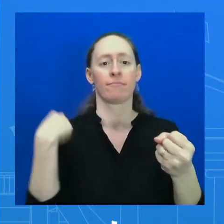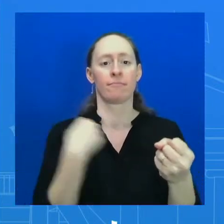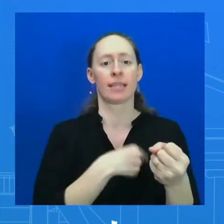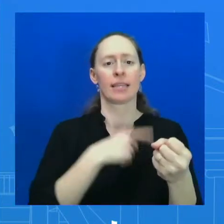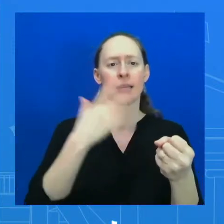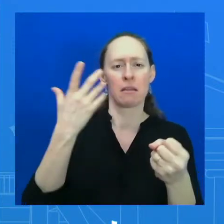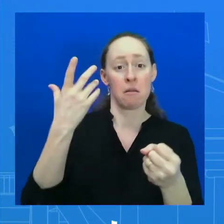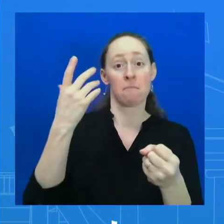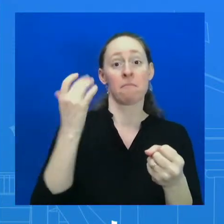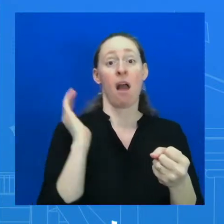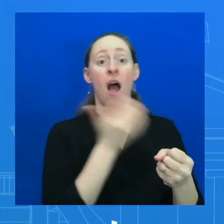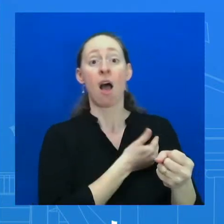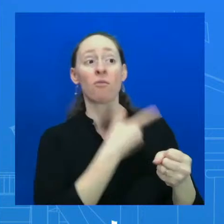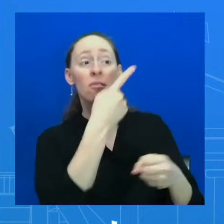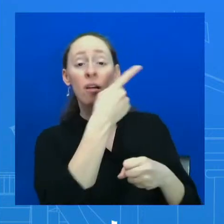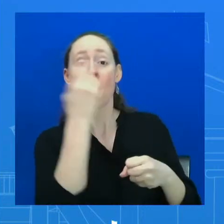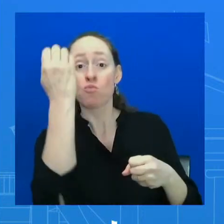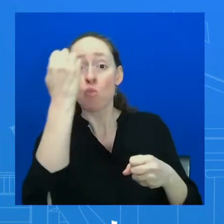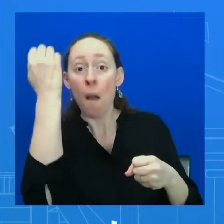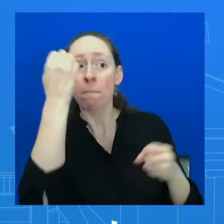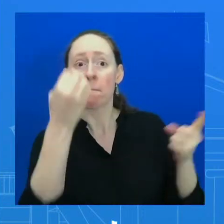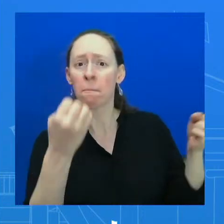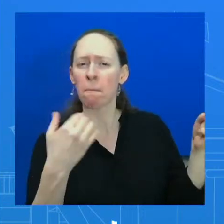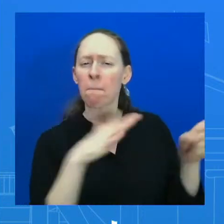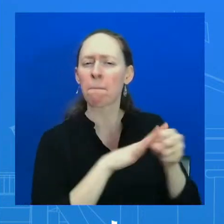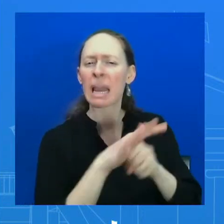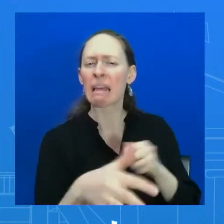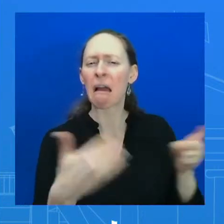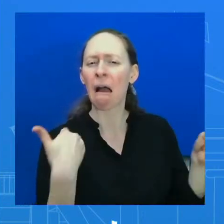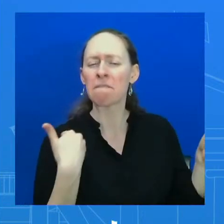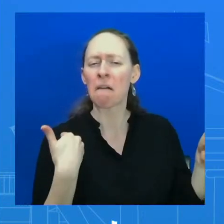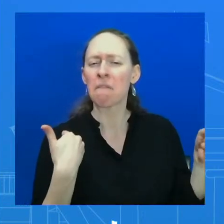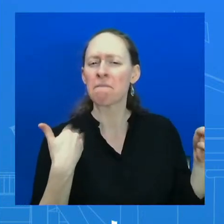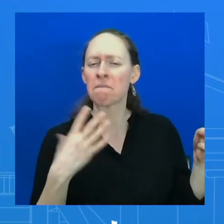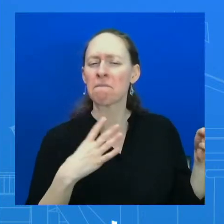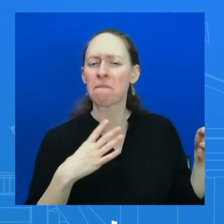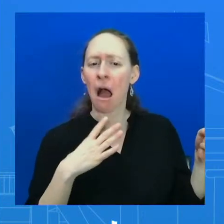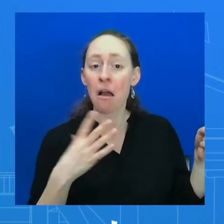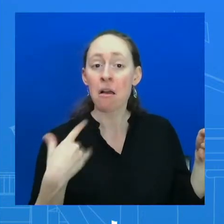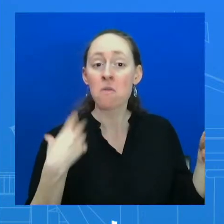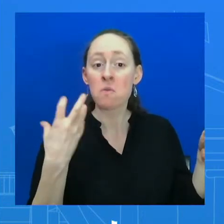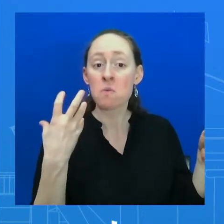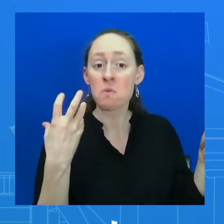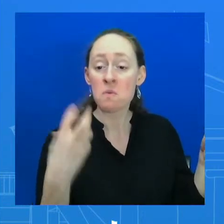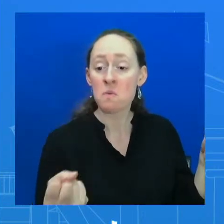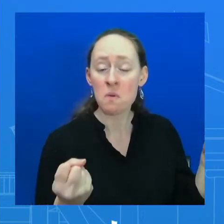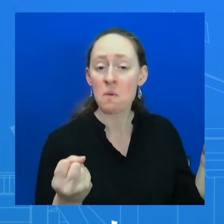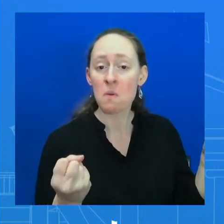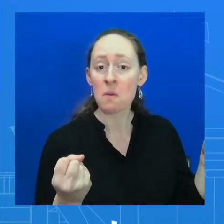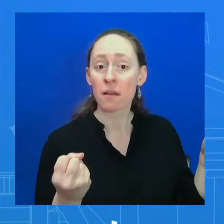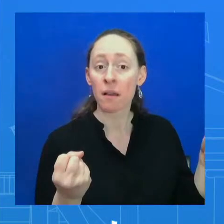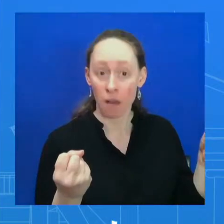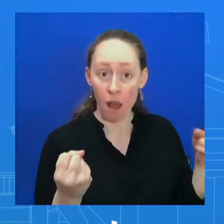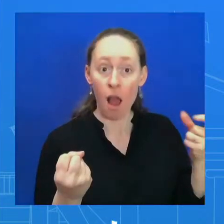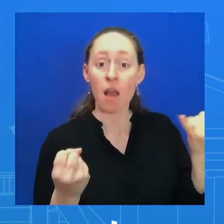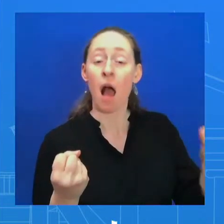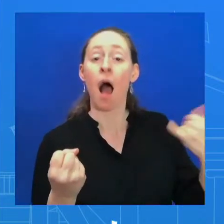But there is some- -- by having these pauses, it does tell us something that is important to know. And so, that's why the President supports it.